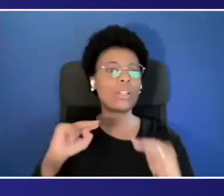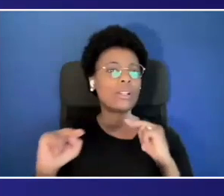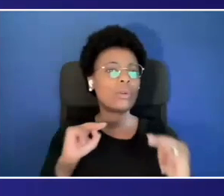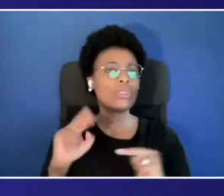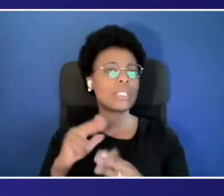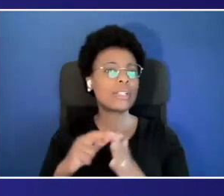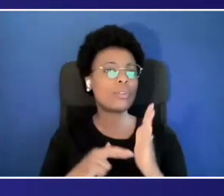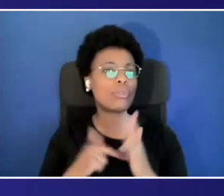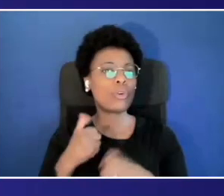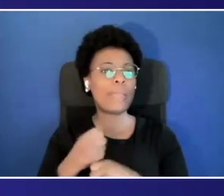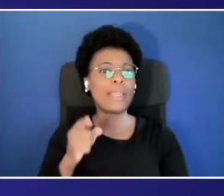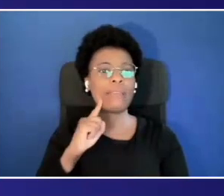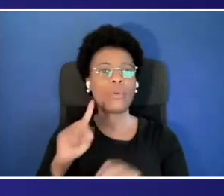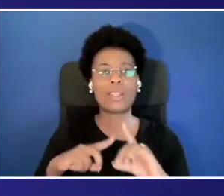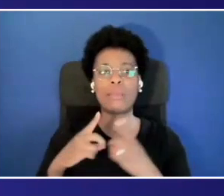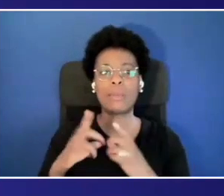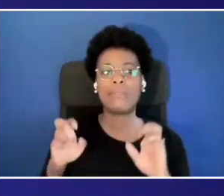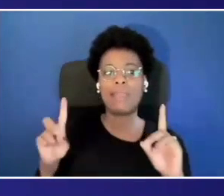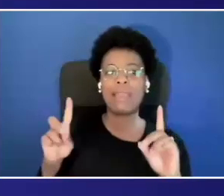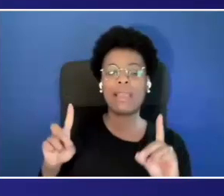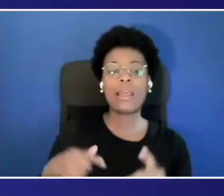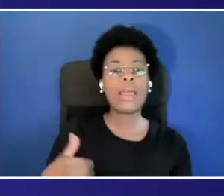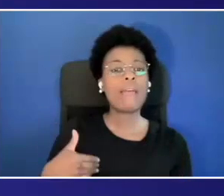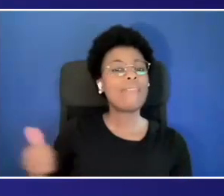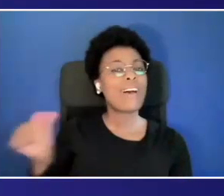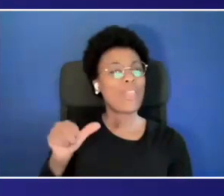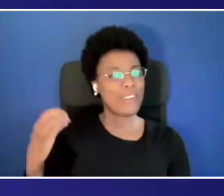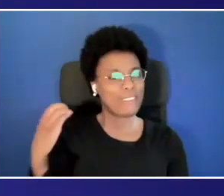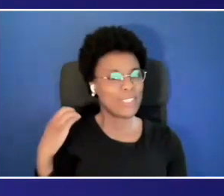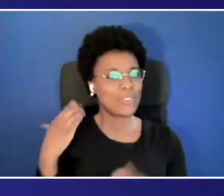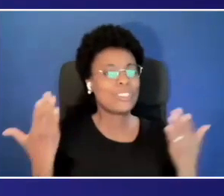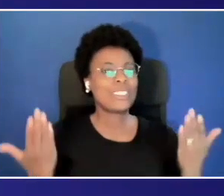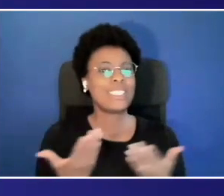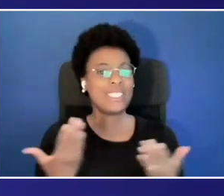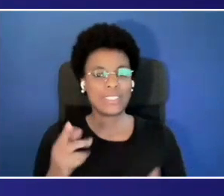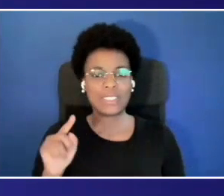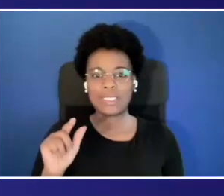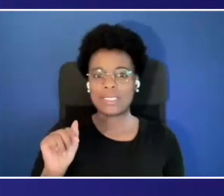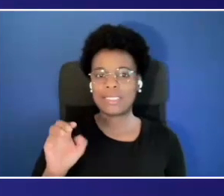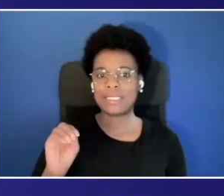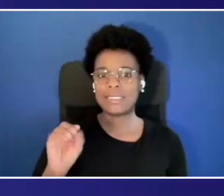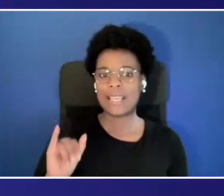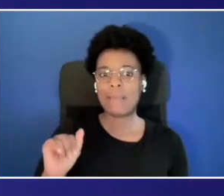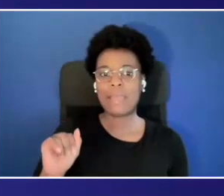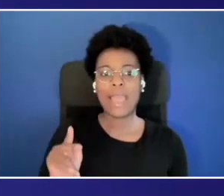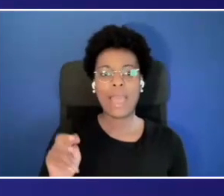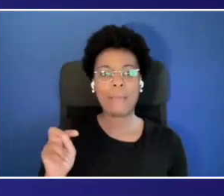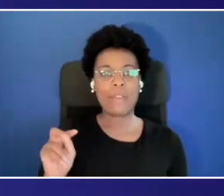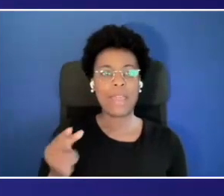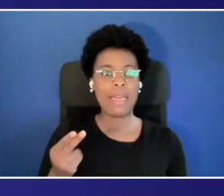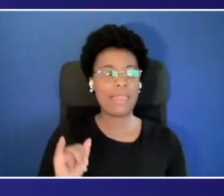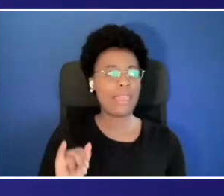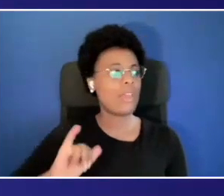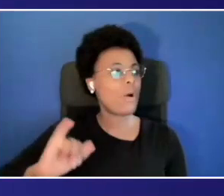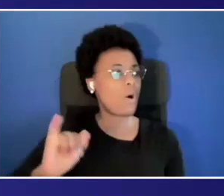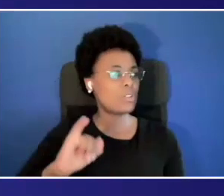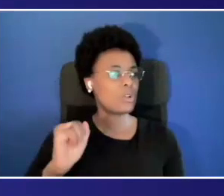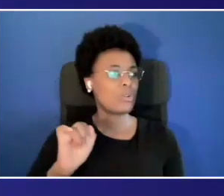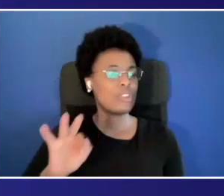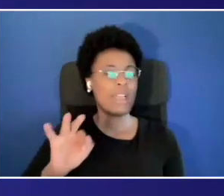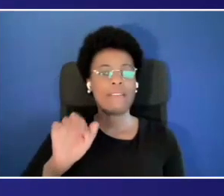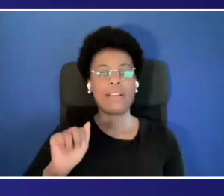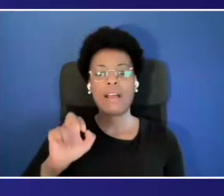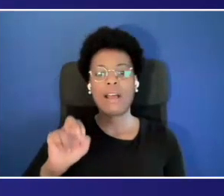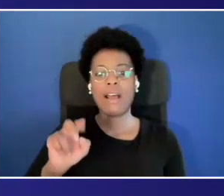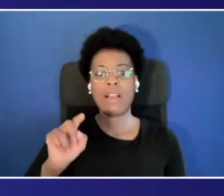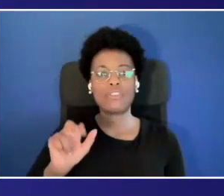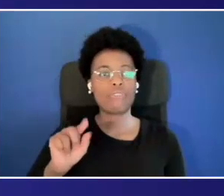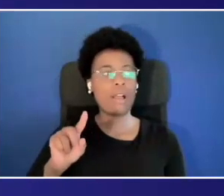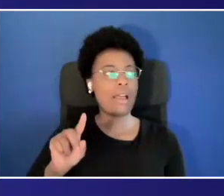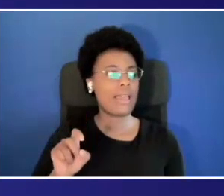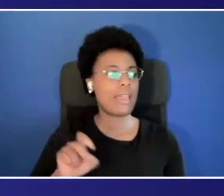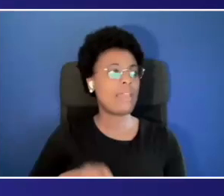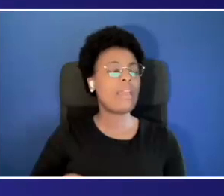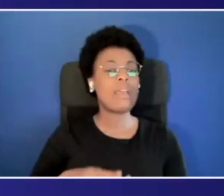I'm joined today by other department officials as you guys know Tammy Abernathy as well as Jeff Android from the Office of Postsecondary Education and Karen Bauer from the Office of Journal Council.